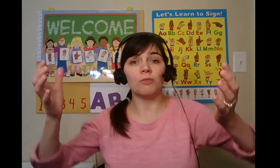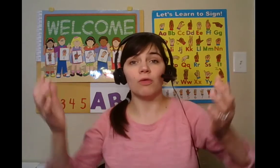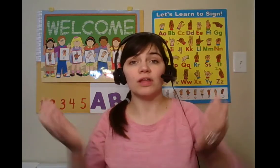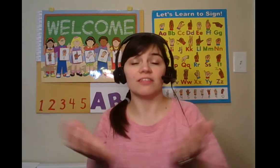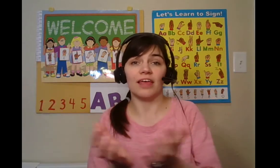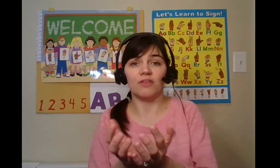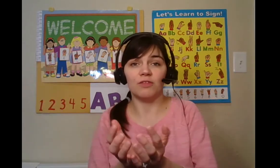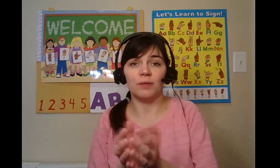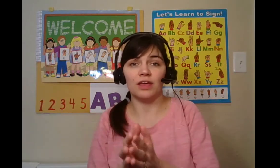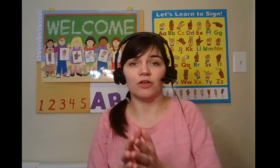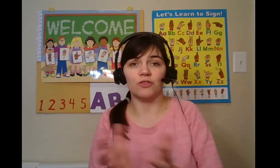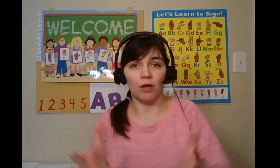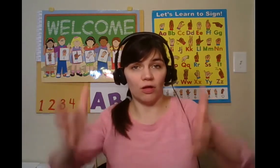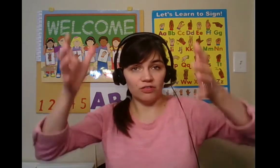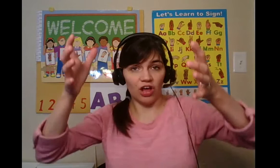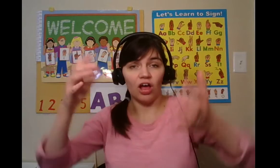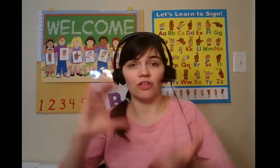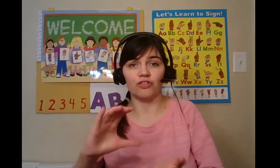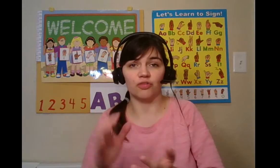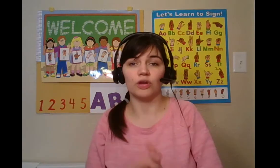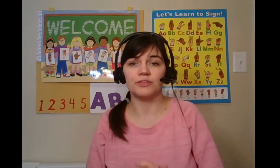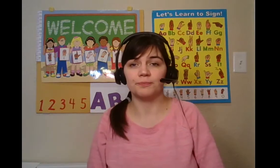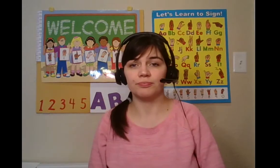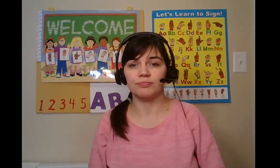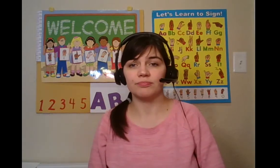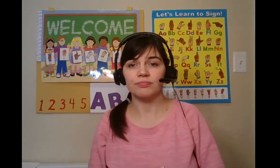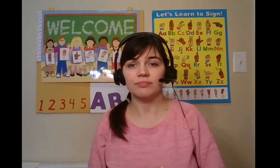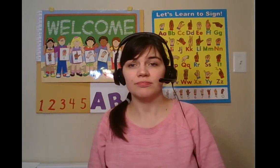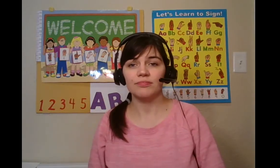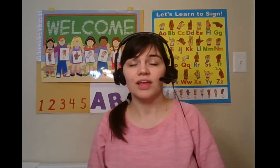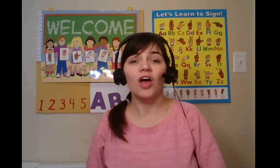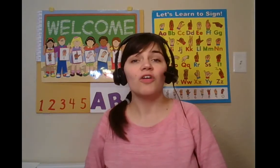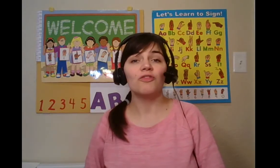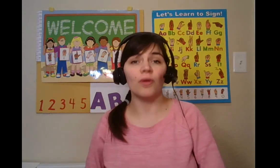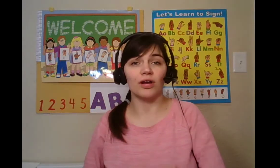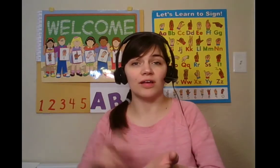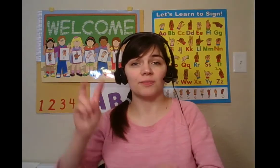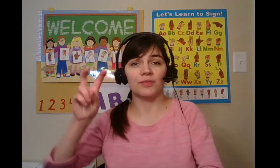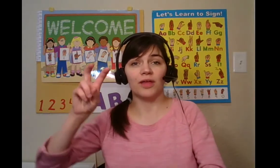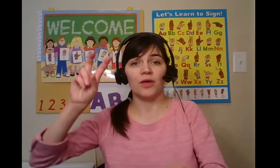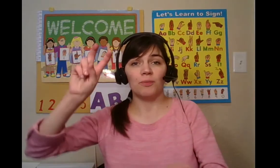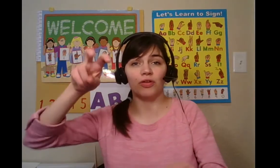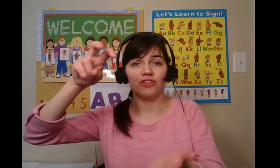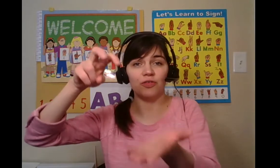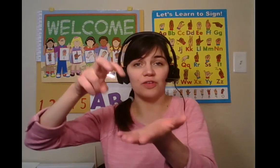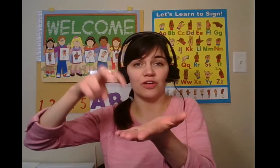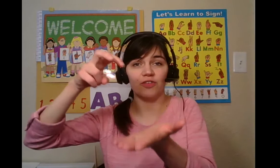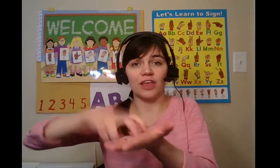the bowl looks like, if it's big or small, tall or short. Fork. Put two fingers in